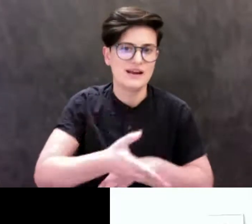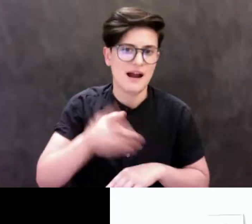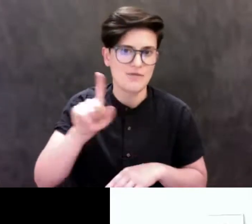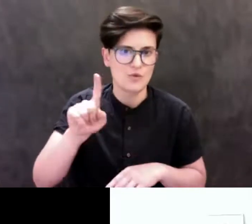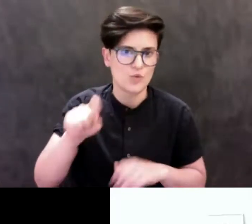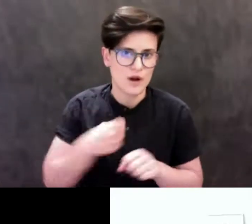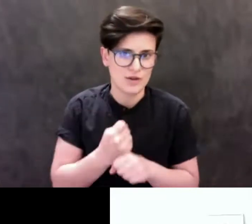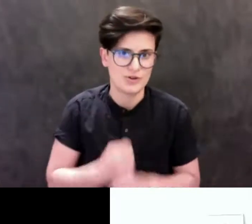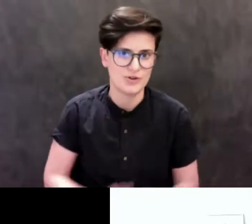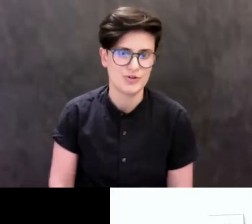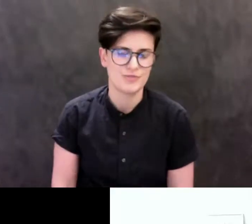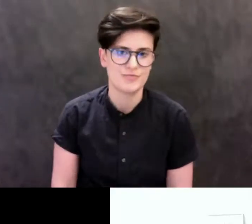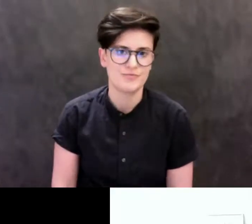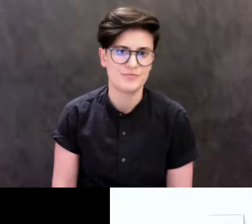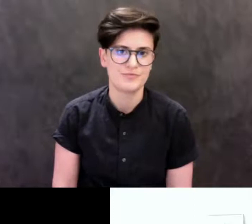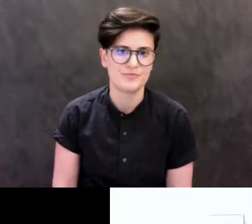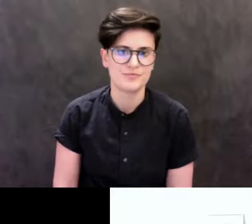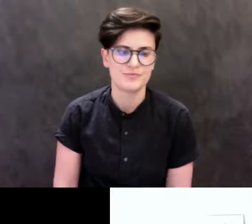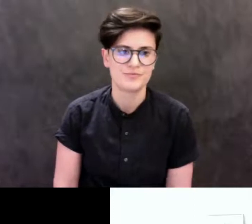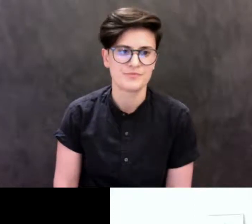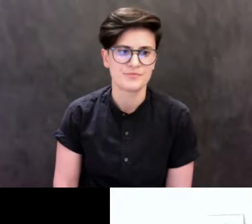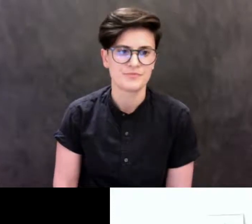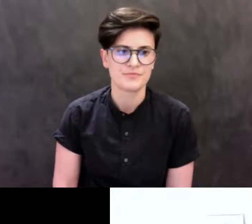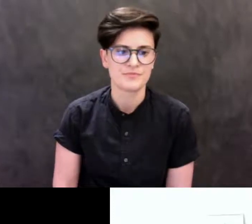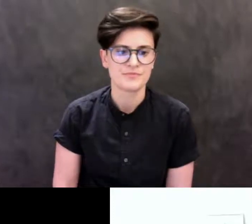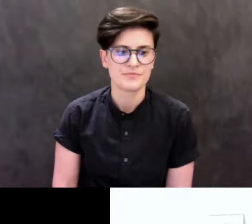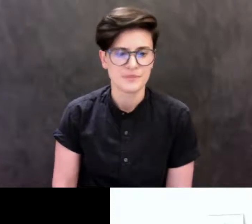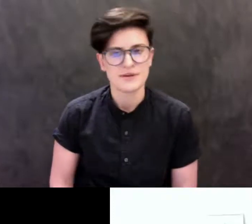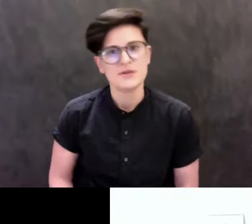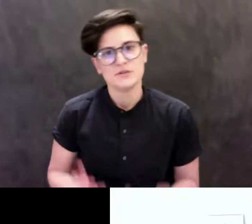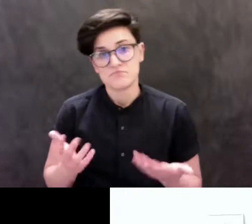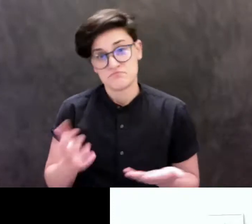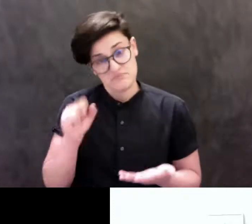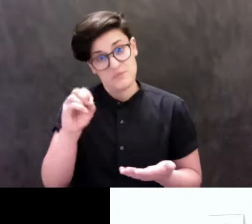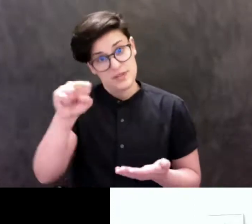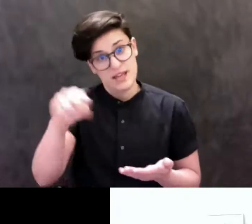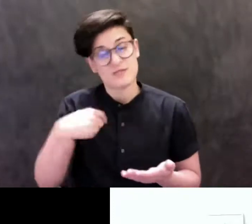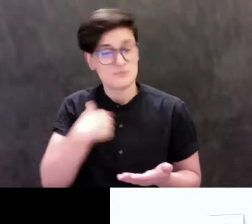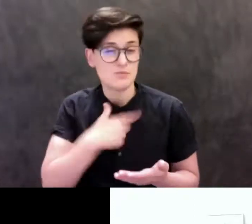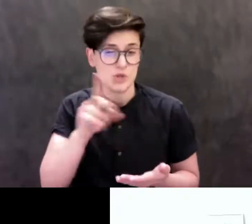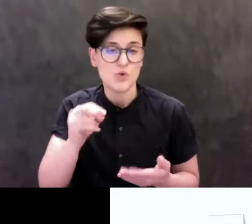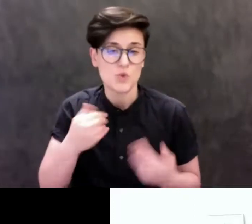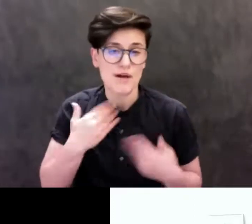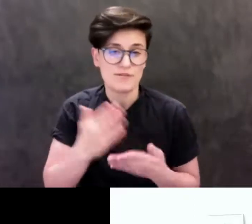So those are the programs. There are some requirements.